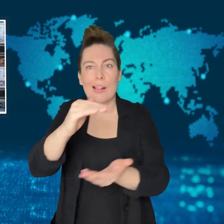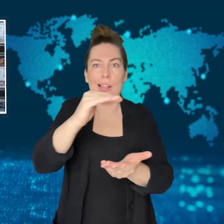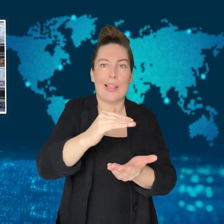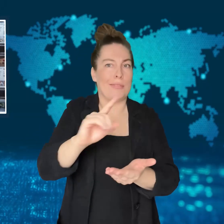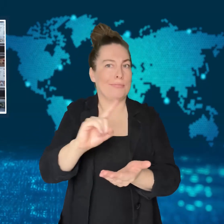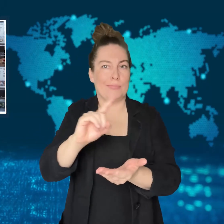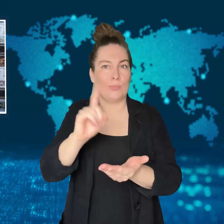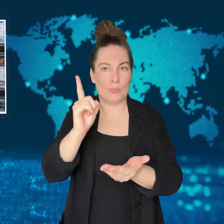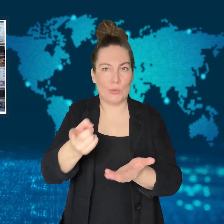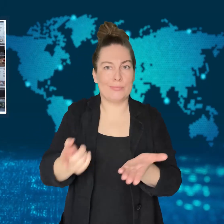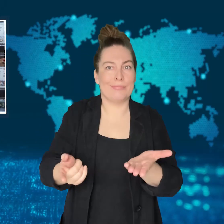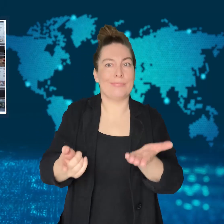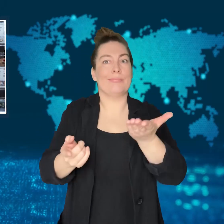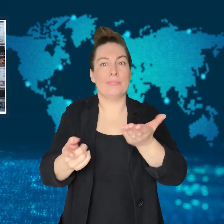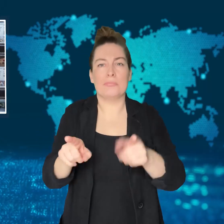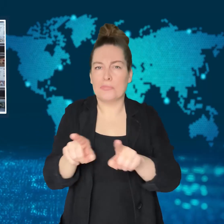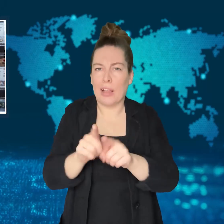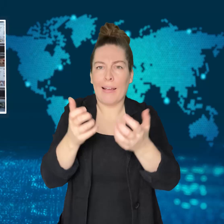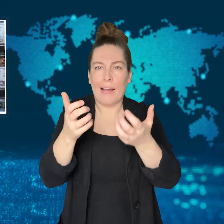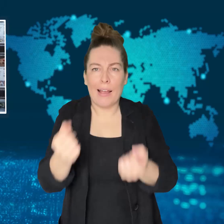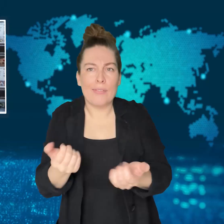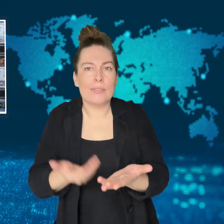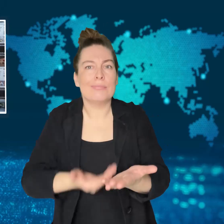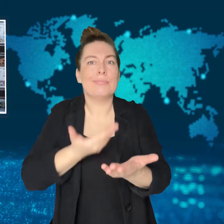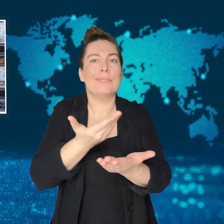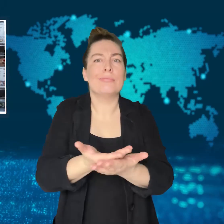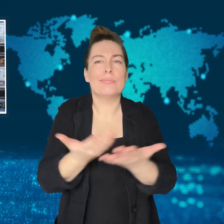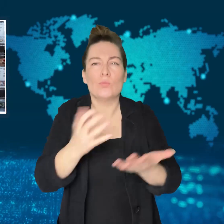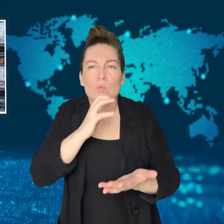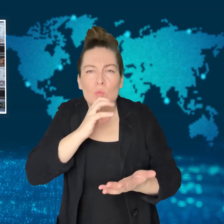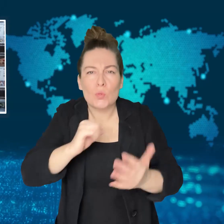and 25,000 new homes would be built to be owned by the state.